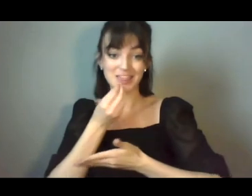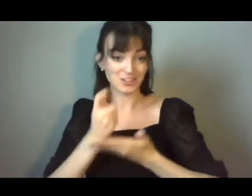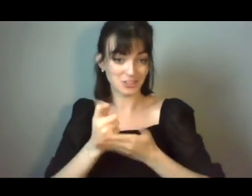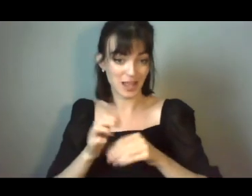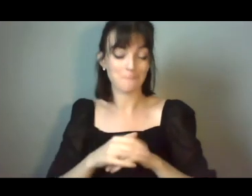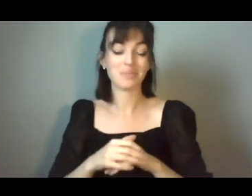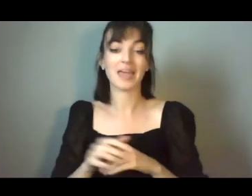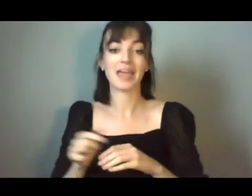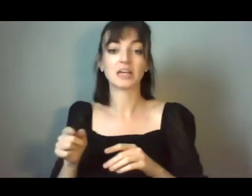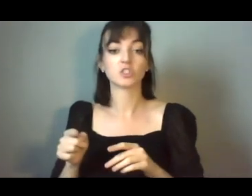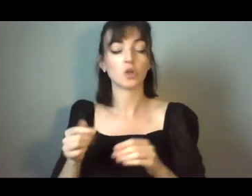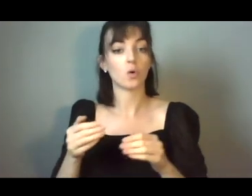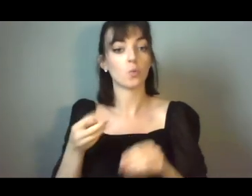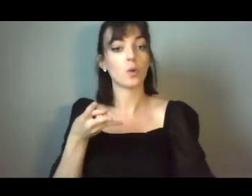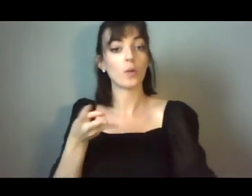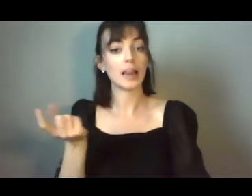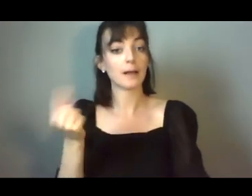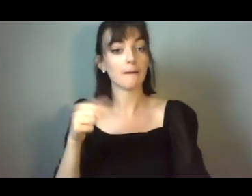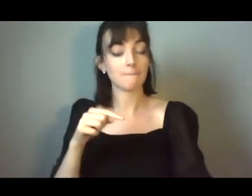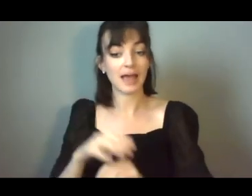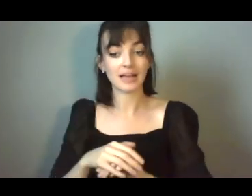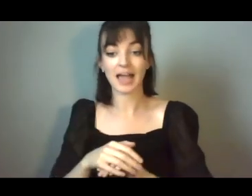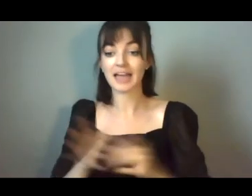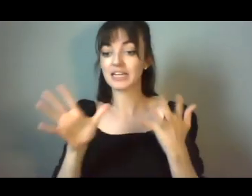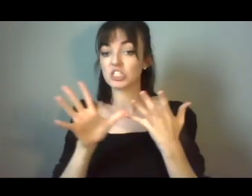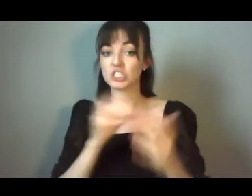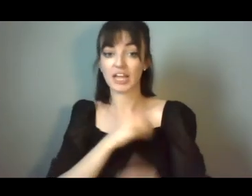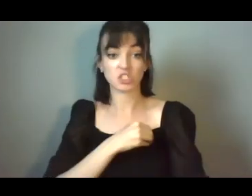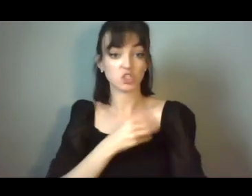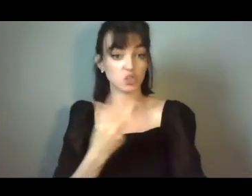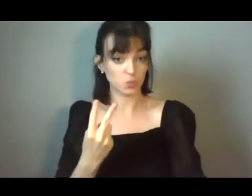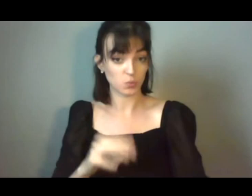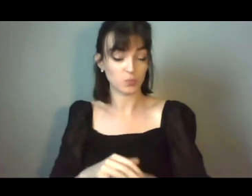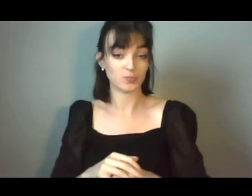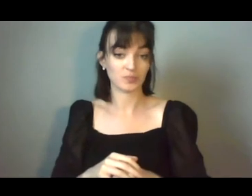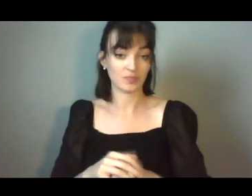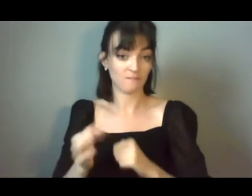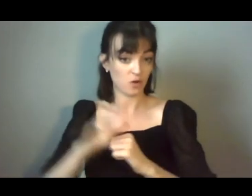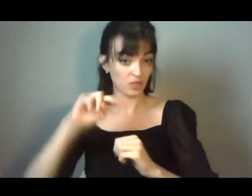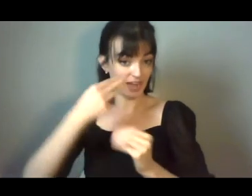and we will reconvene at 13.50 for the next parts of the day. Thank you very much.